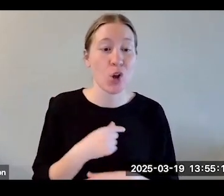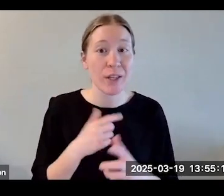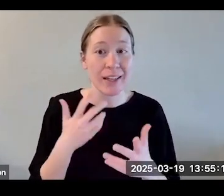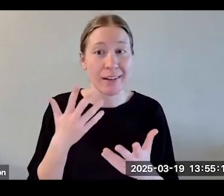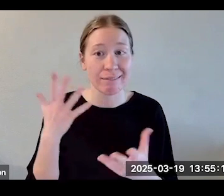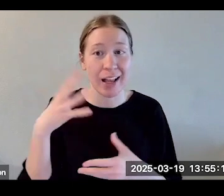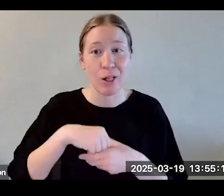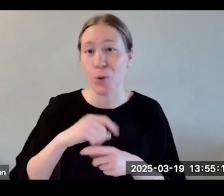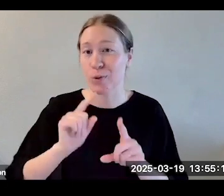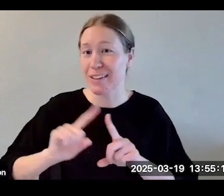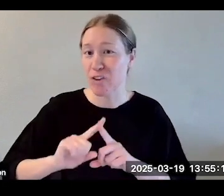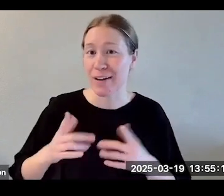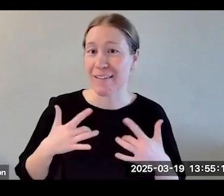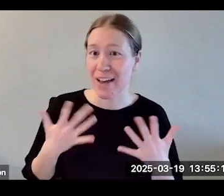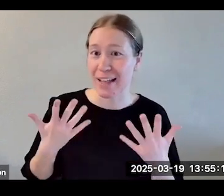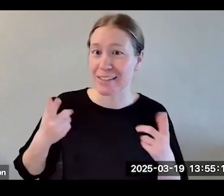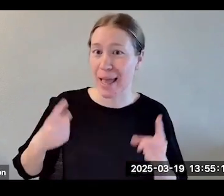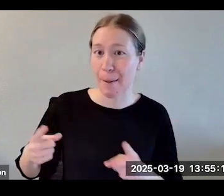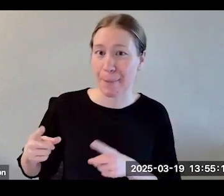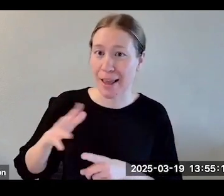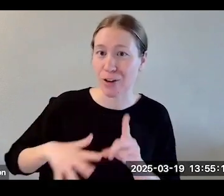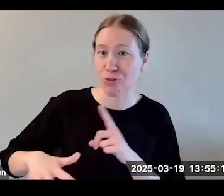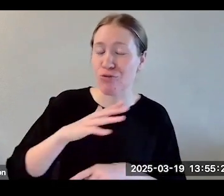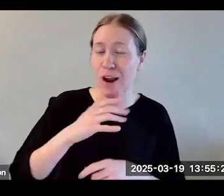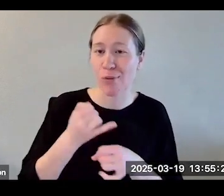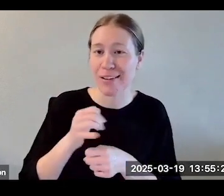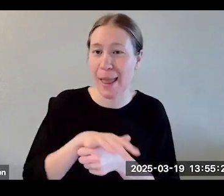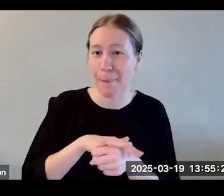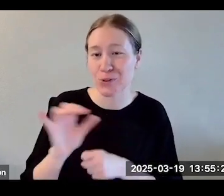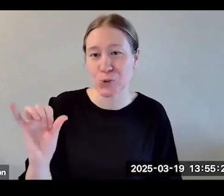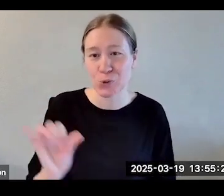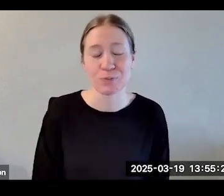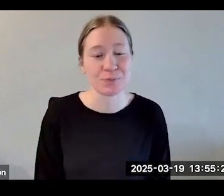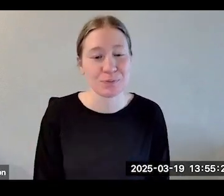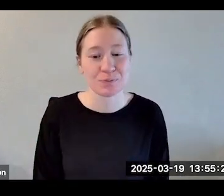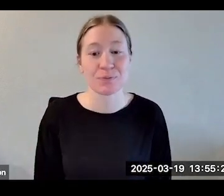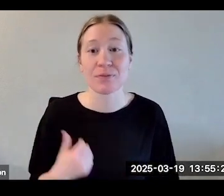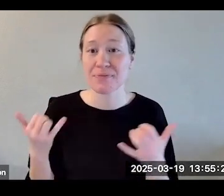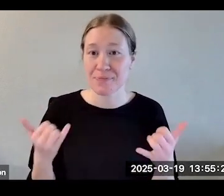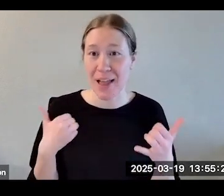that are coming up around campus. So I did want to check to see if we had